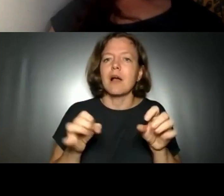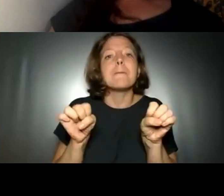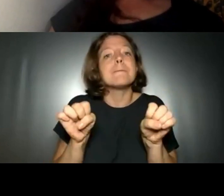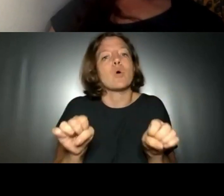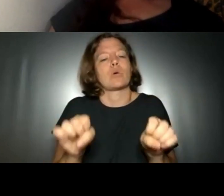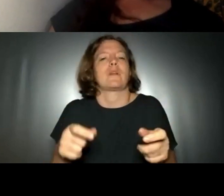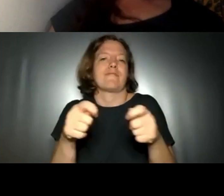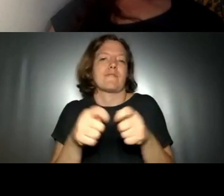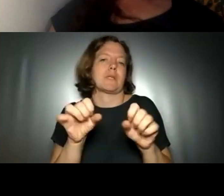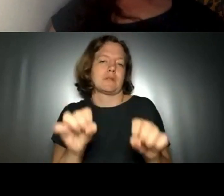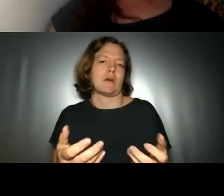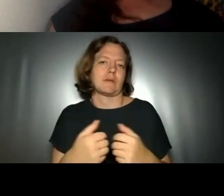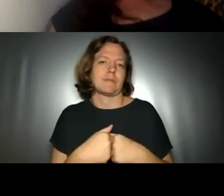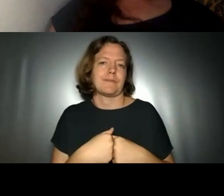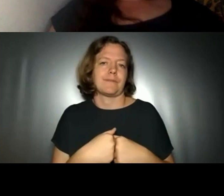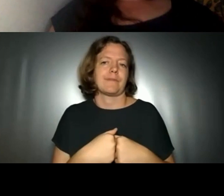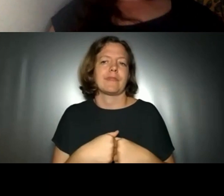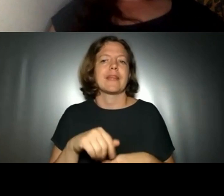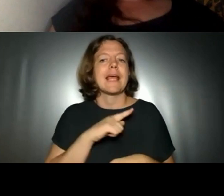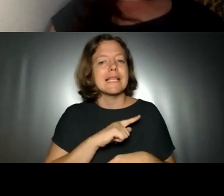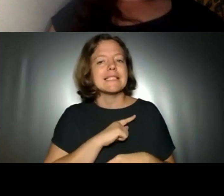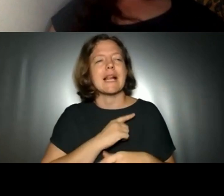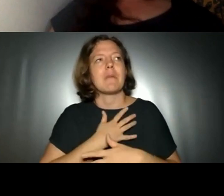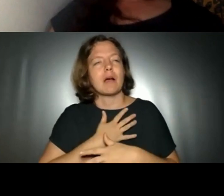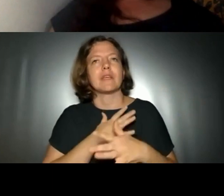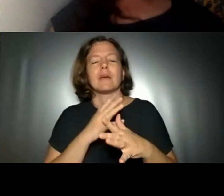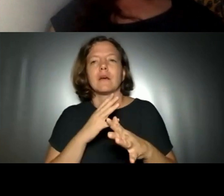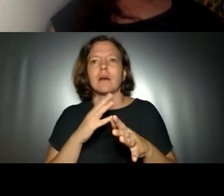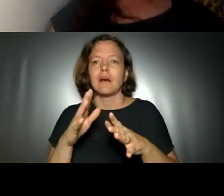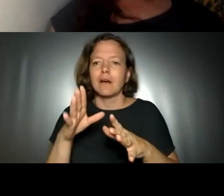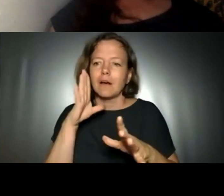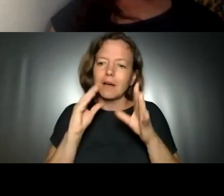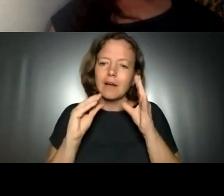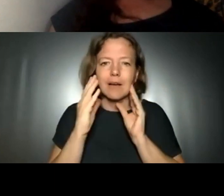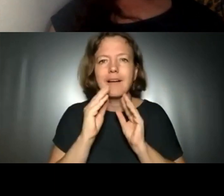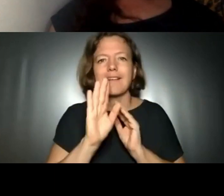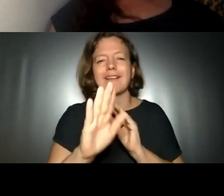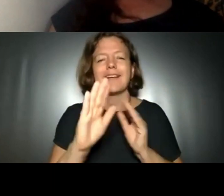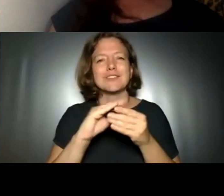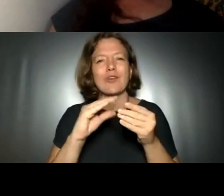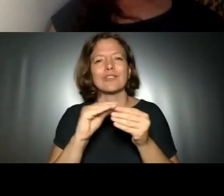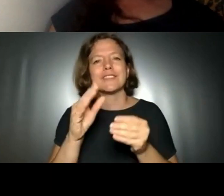What touches me a lot in hearing everyone's stories is how, despite the disabilities and the details